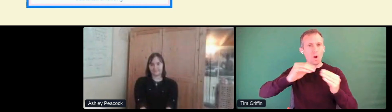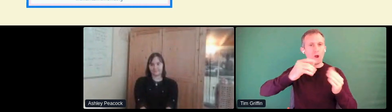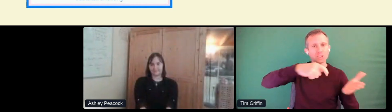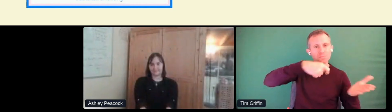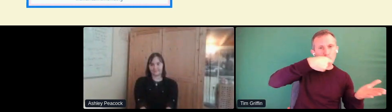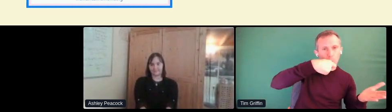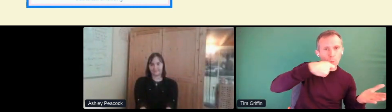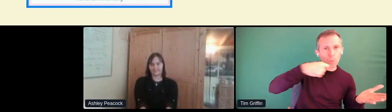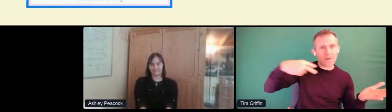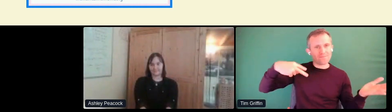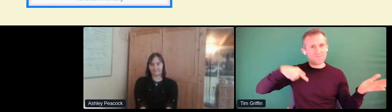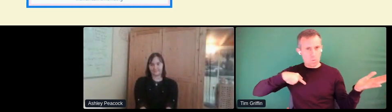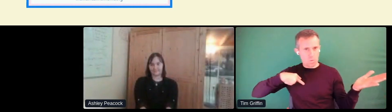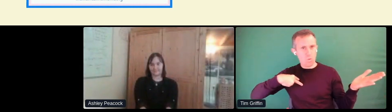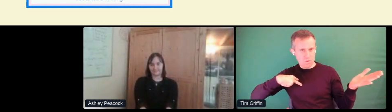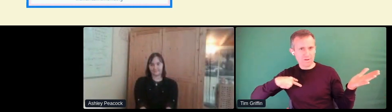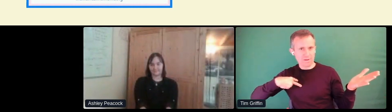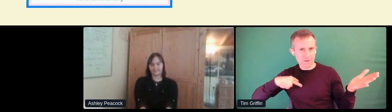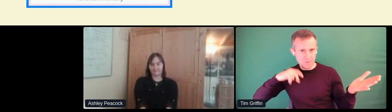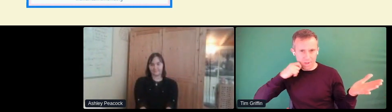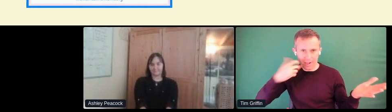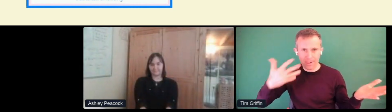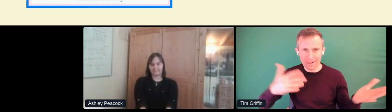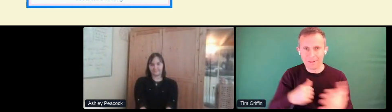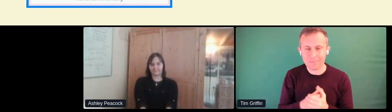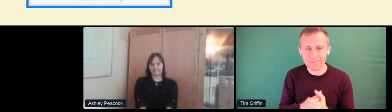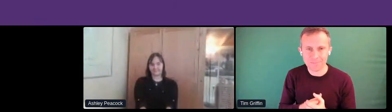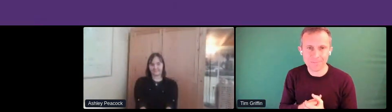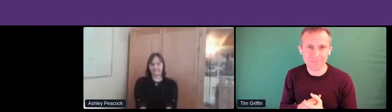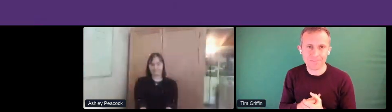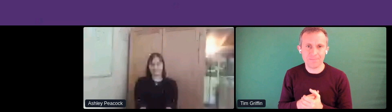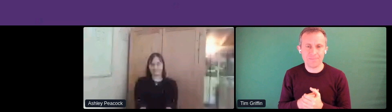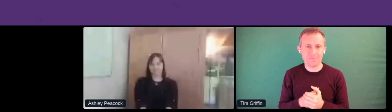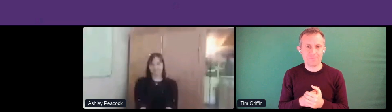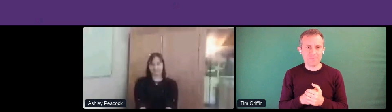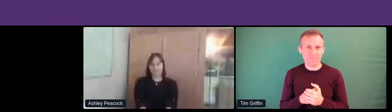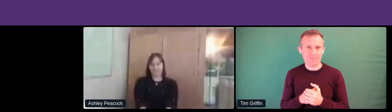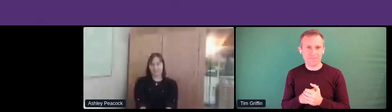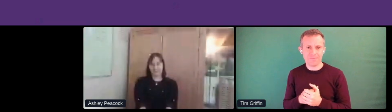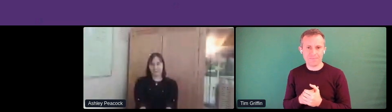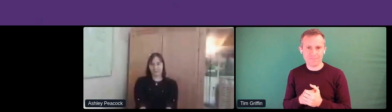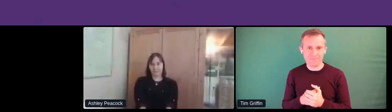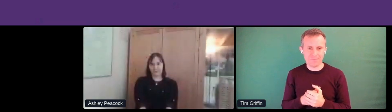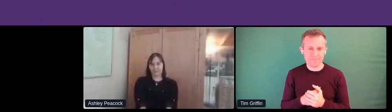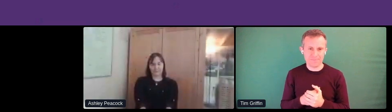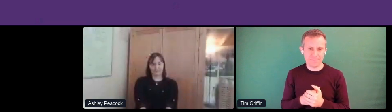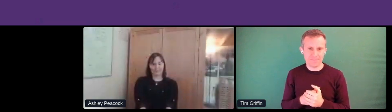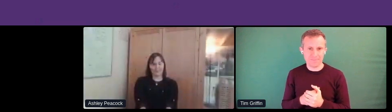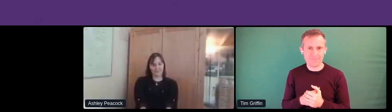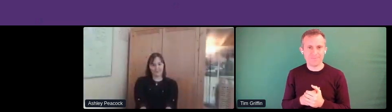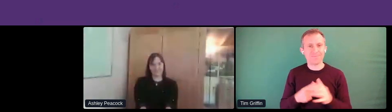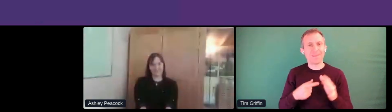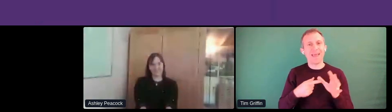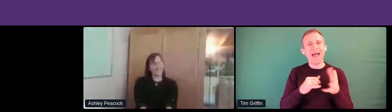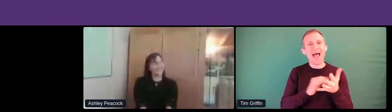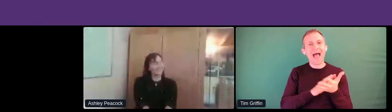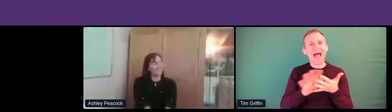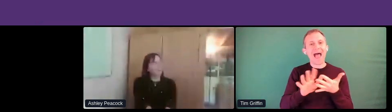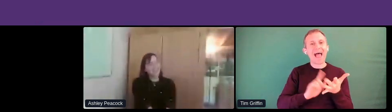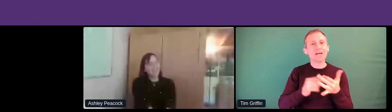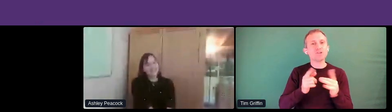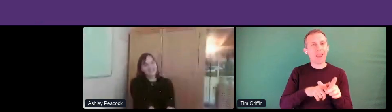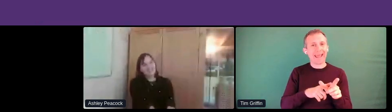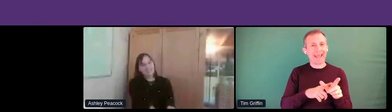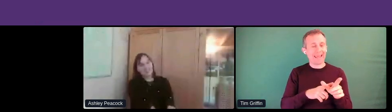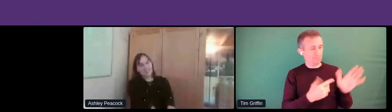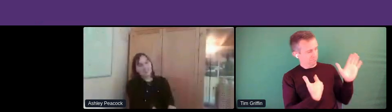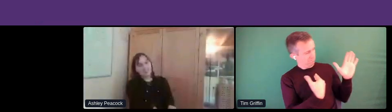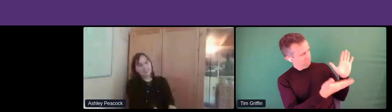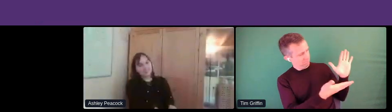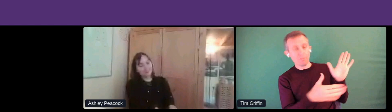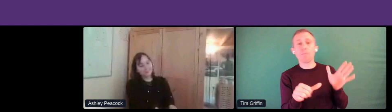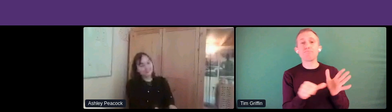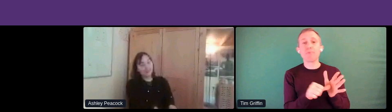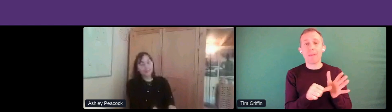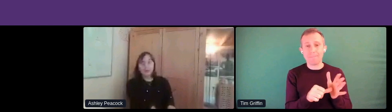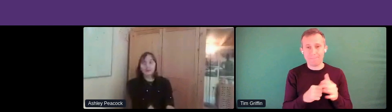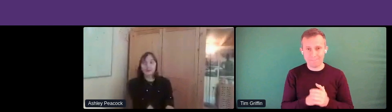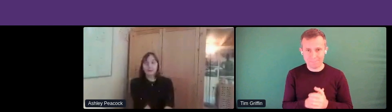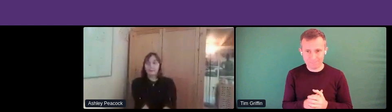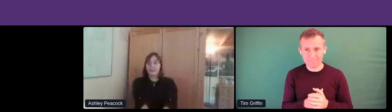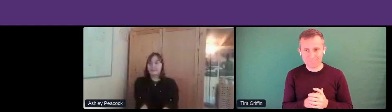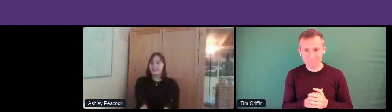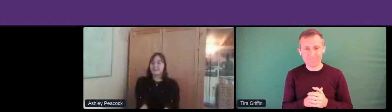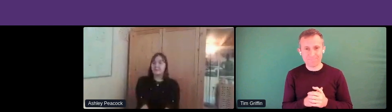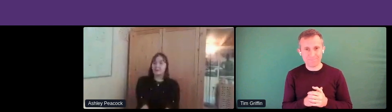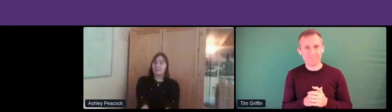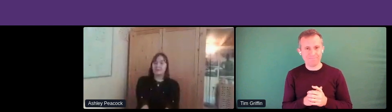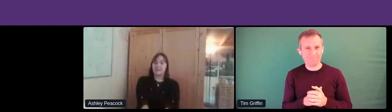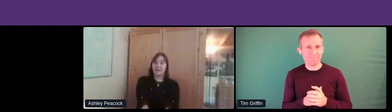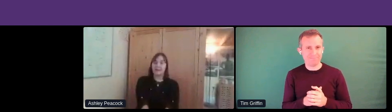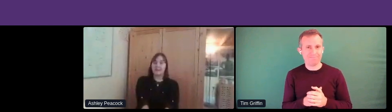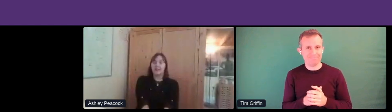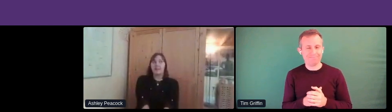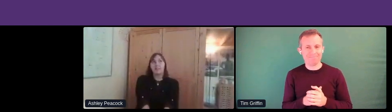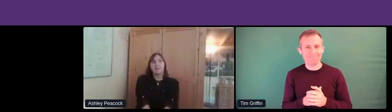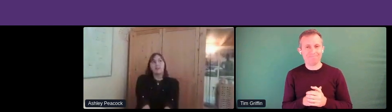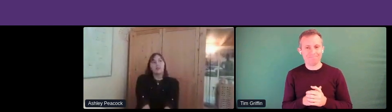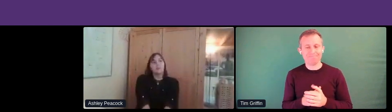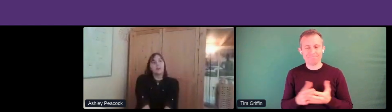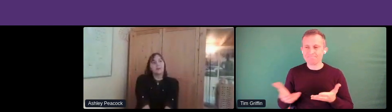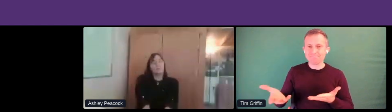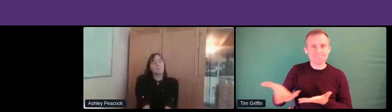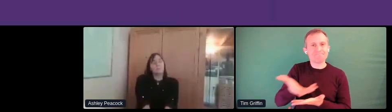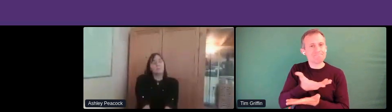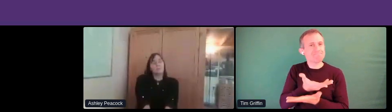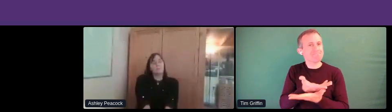Problems. Now we're going to go into some problems that might be quite